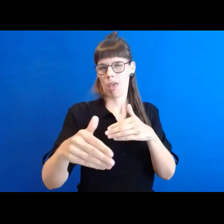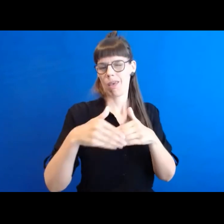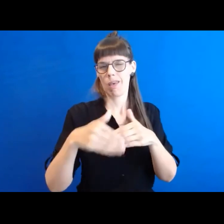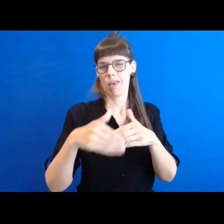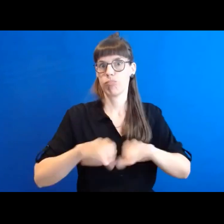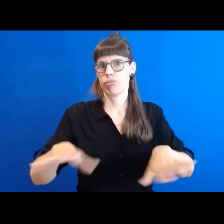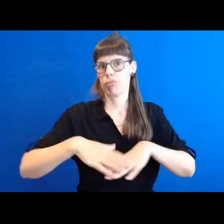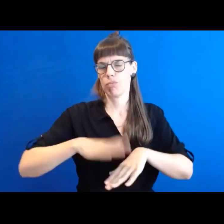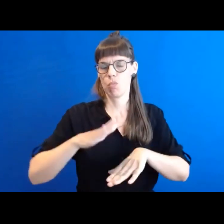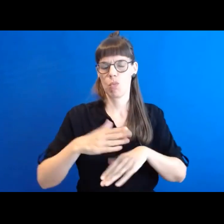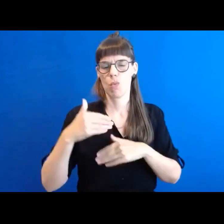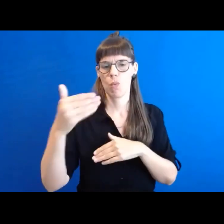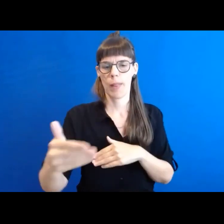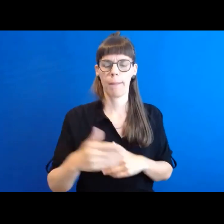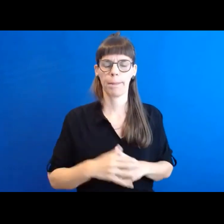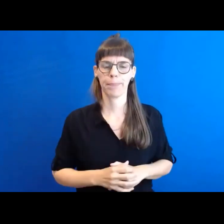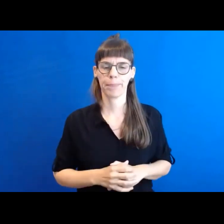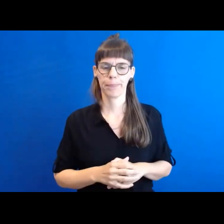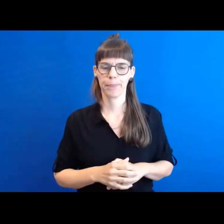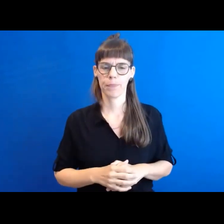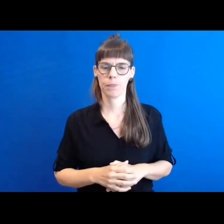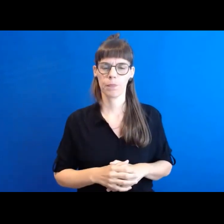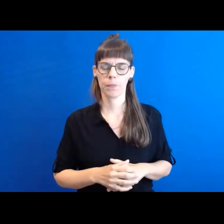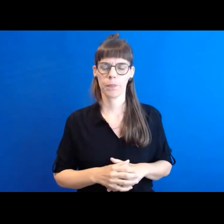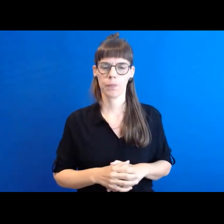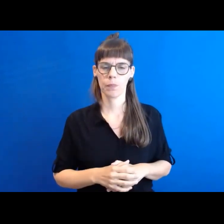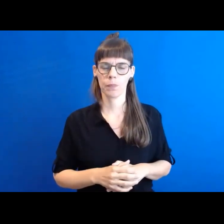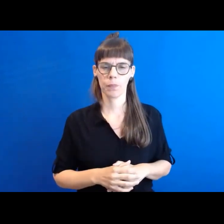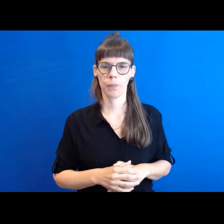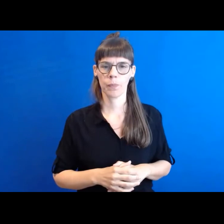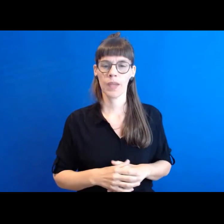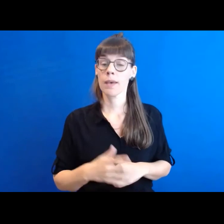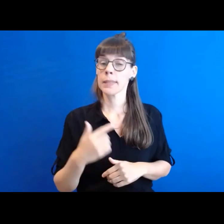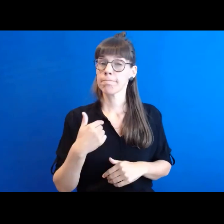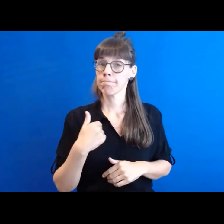the results will be published officially